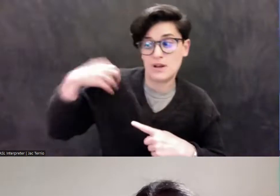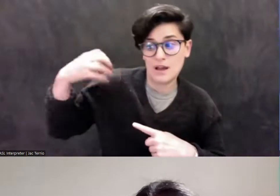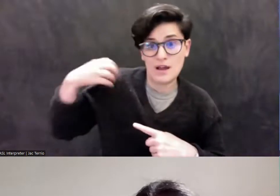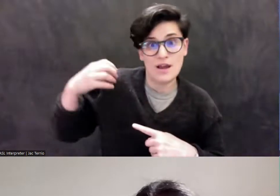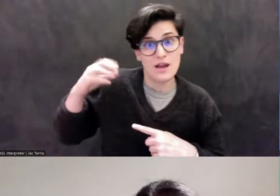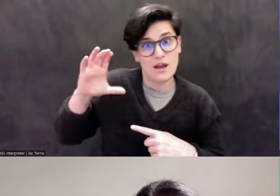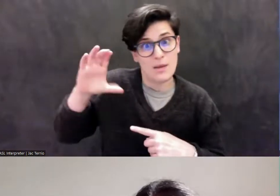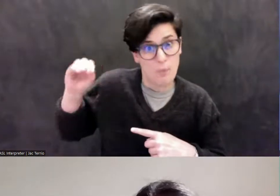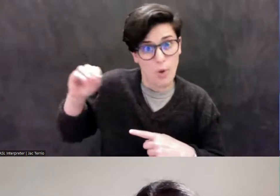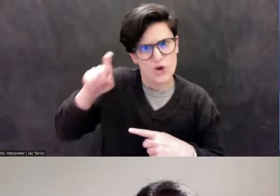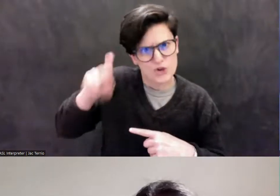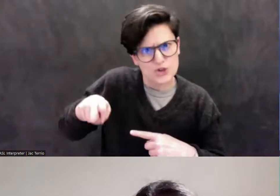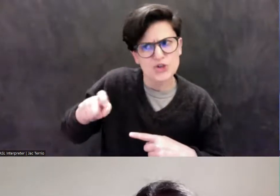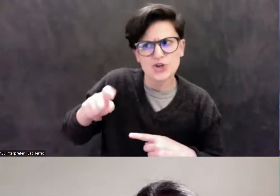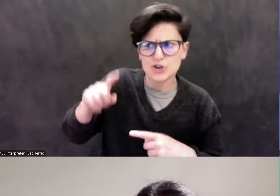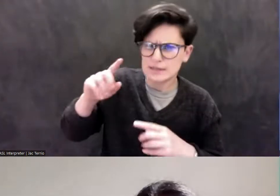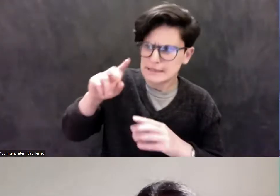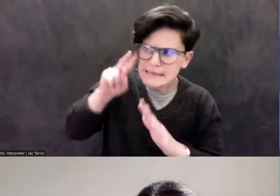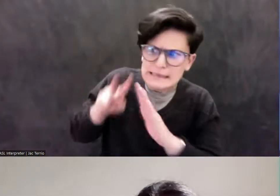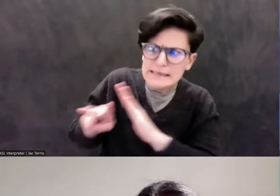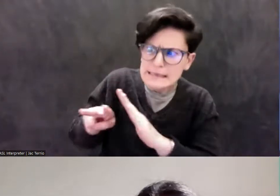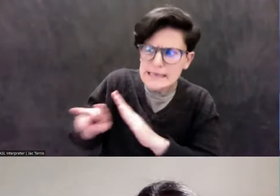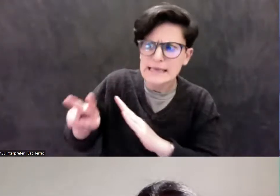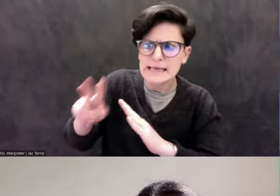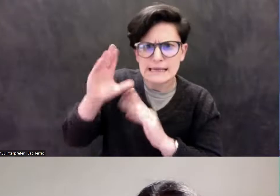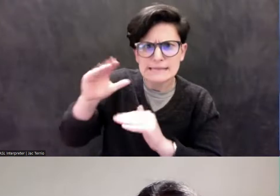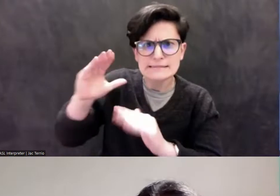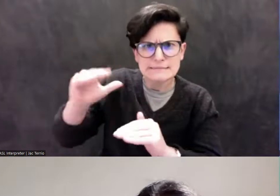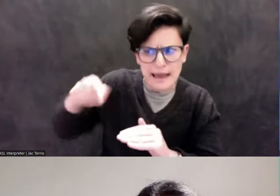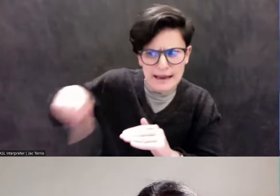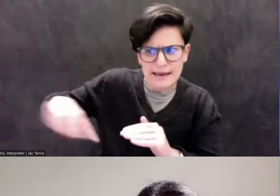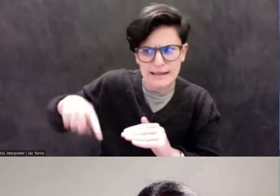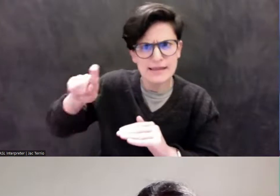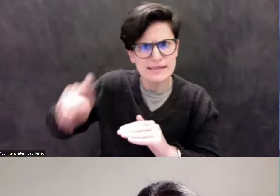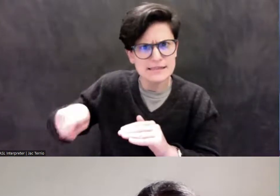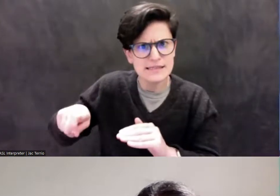application process and include in the announcement, if you needed reasonable accommodation.